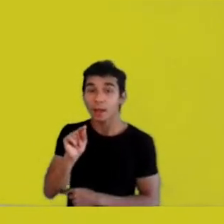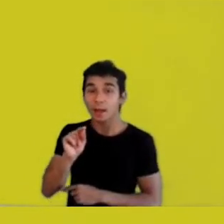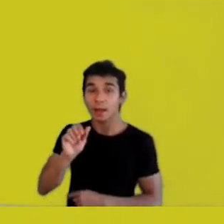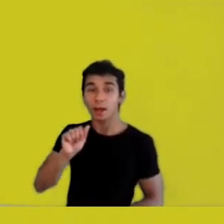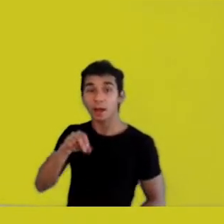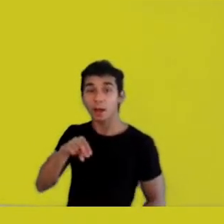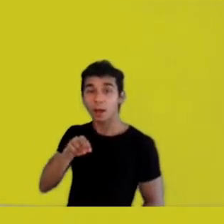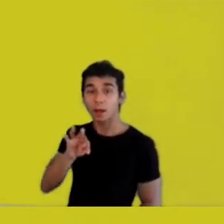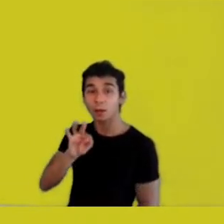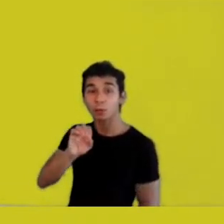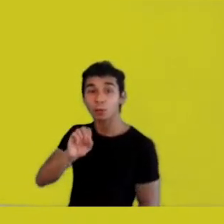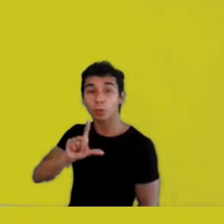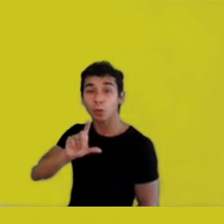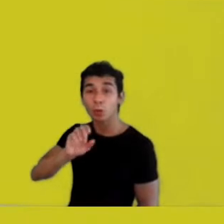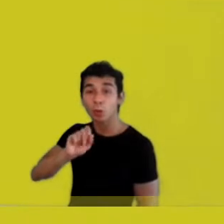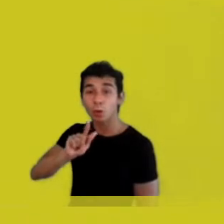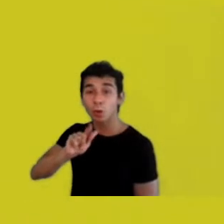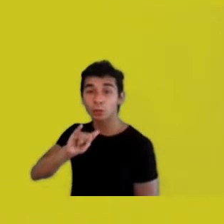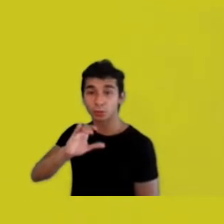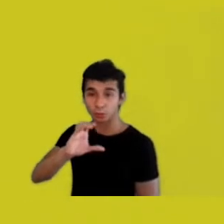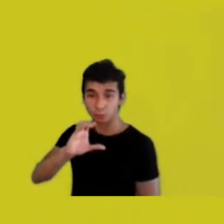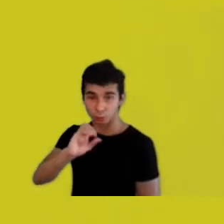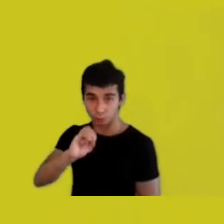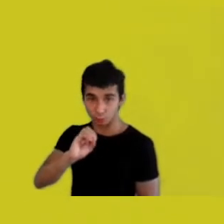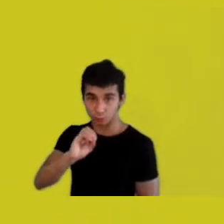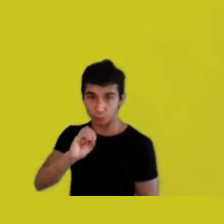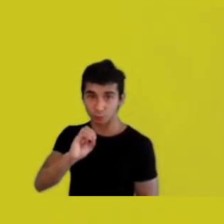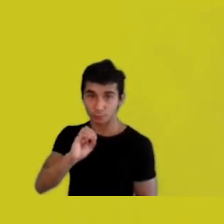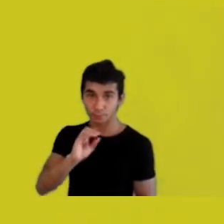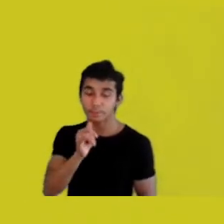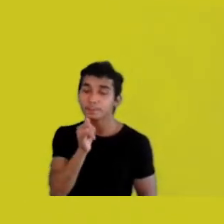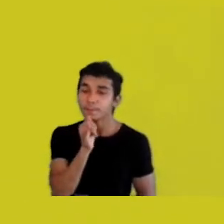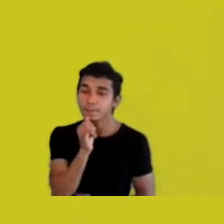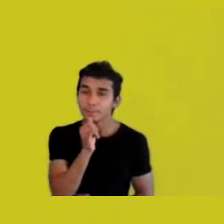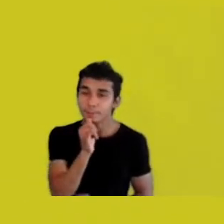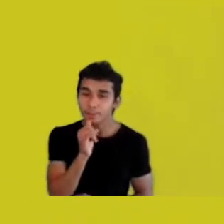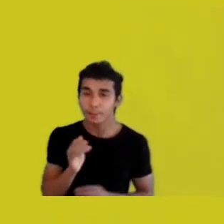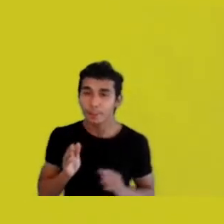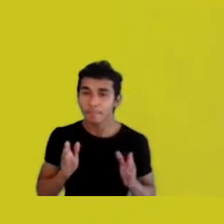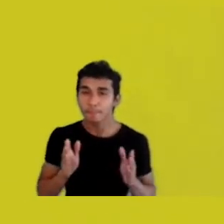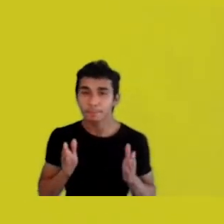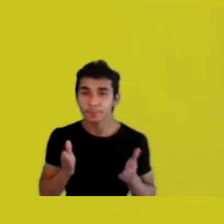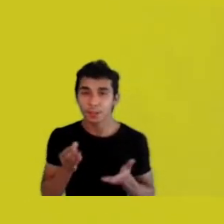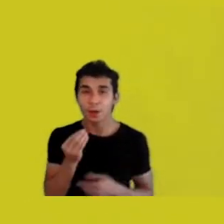and I had the opportunity to say, at another meeting,